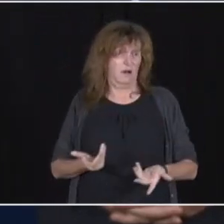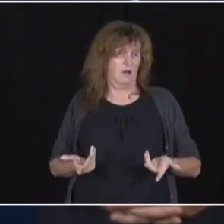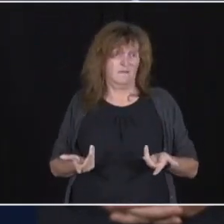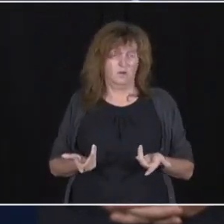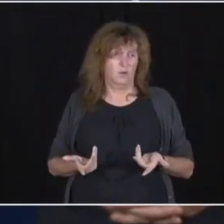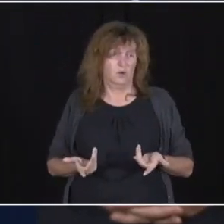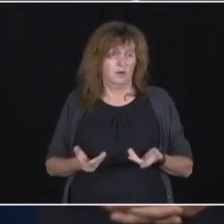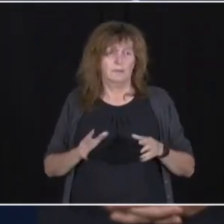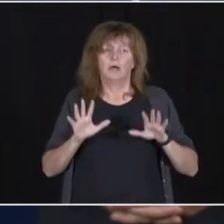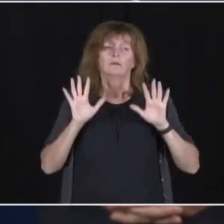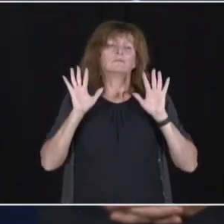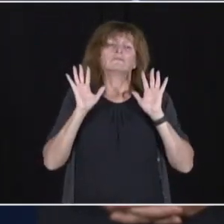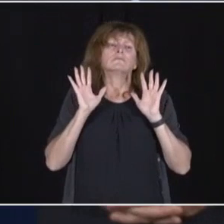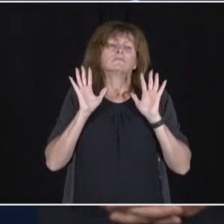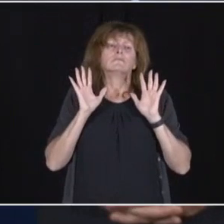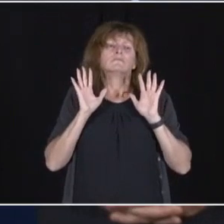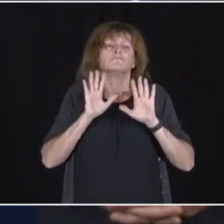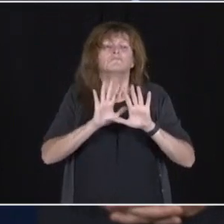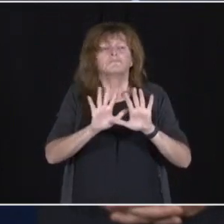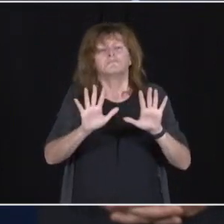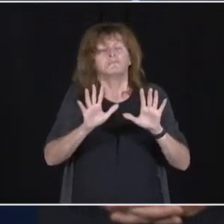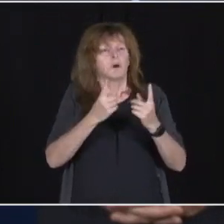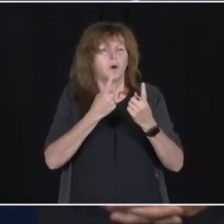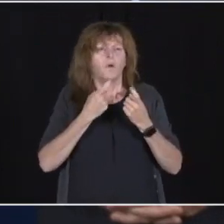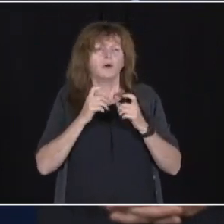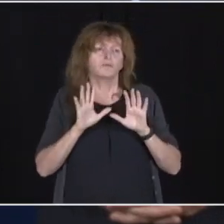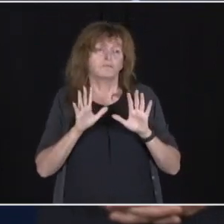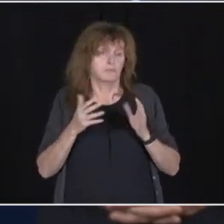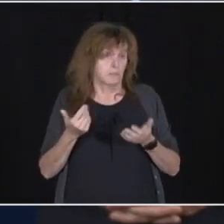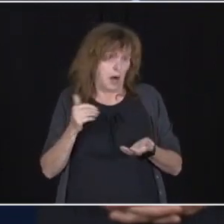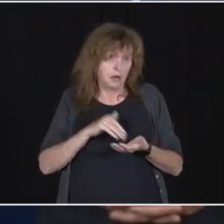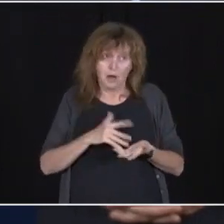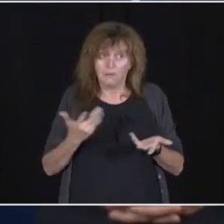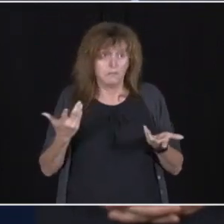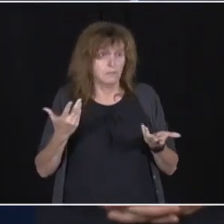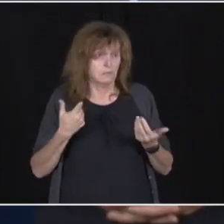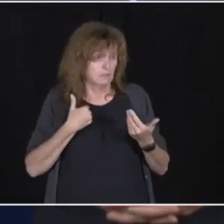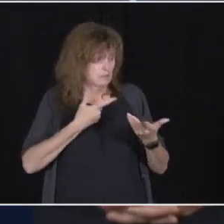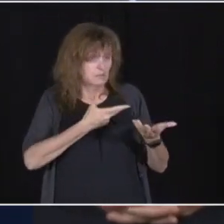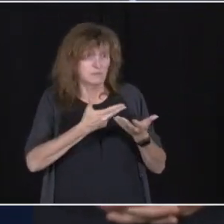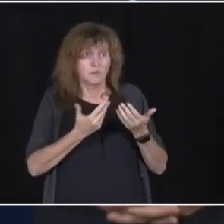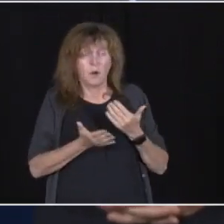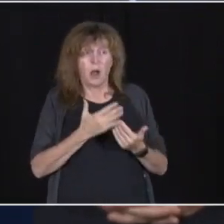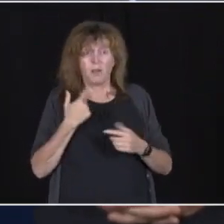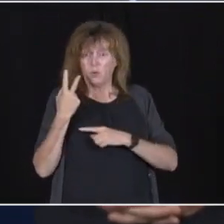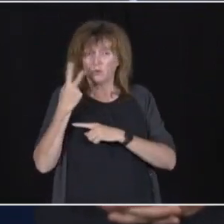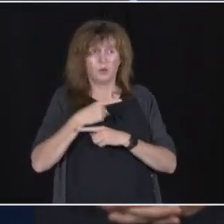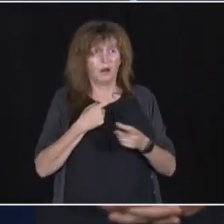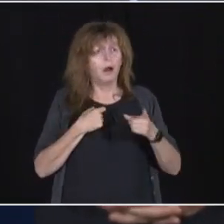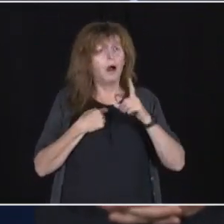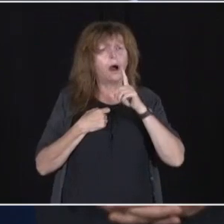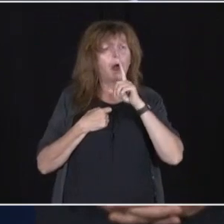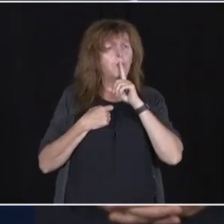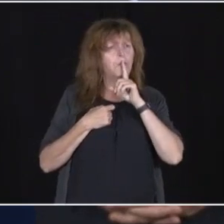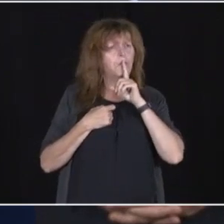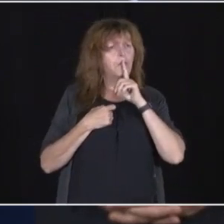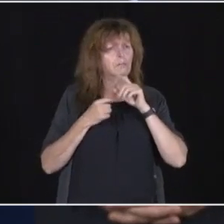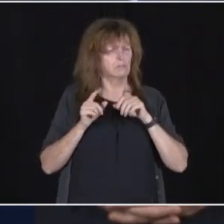You need to vote on an important piece of legislation like this. I will leave it at that. I wish her all the best.